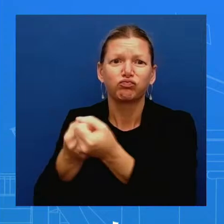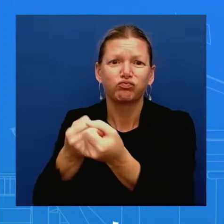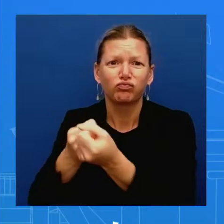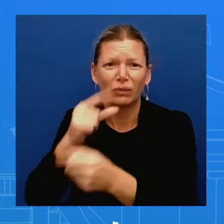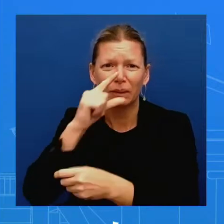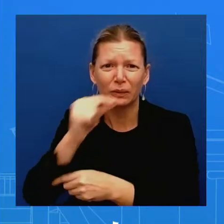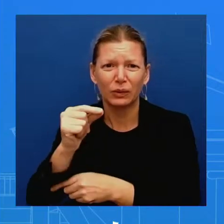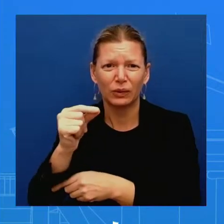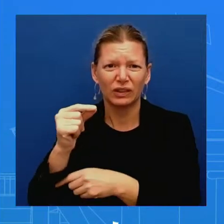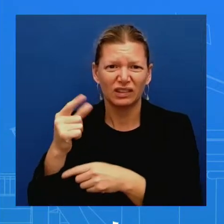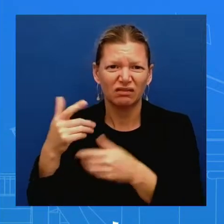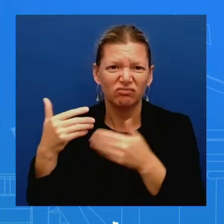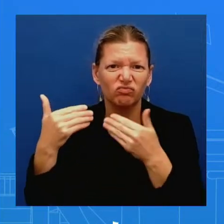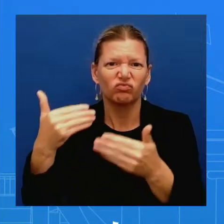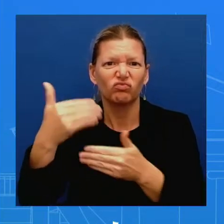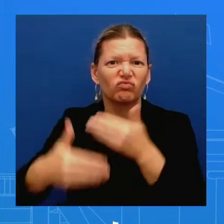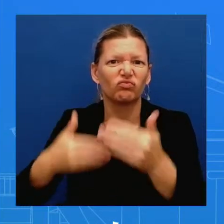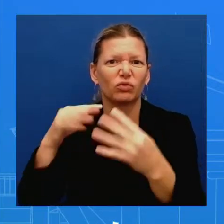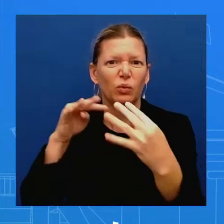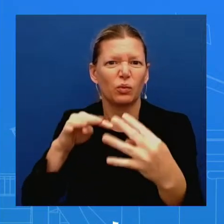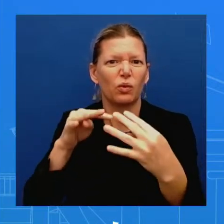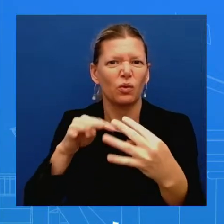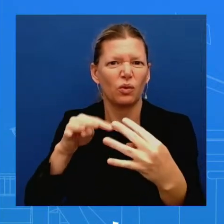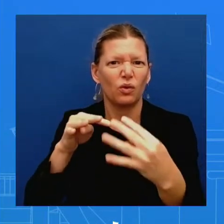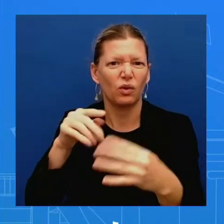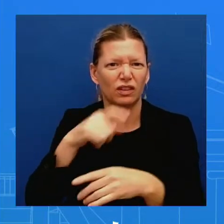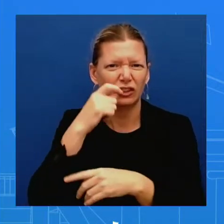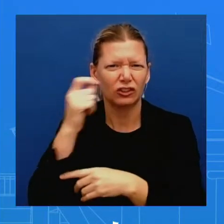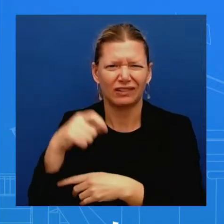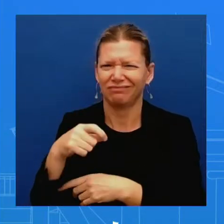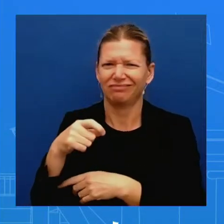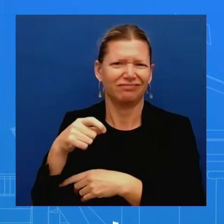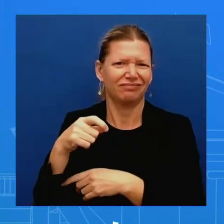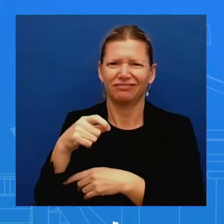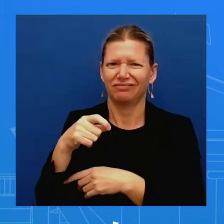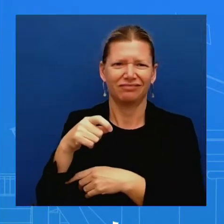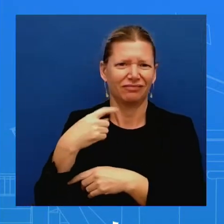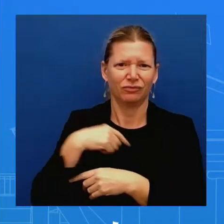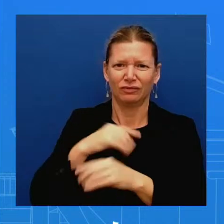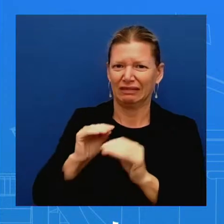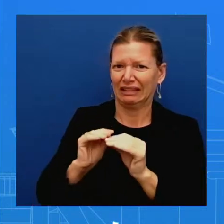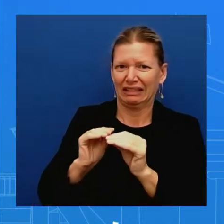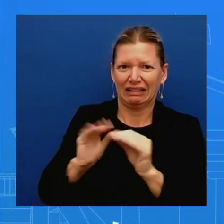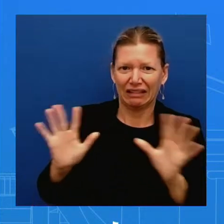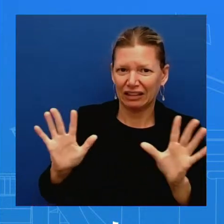But the fact that this is a President that has been able to make -- bring NATO together -- right?